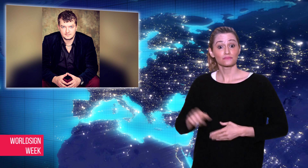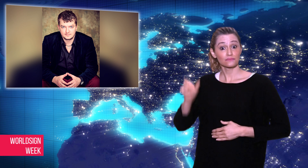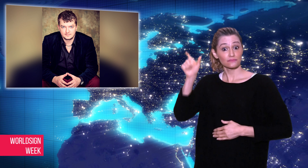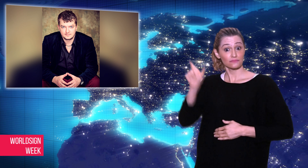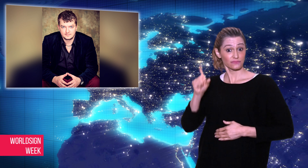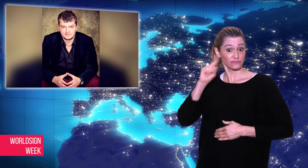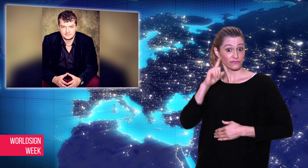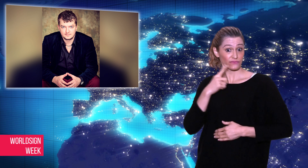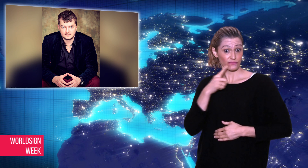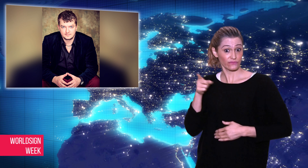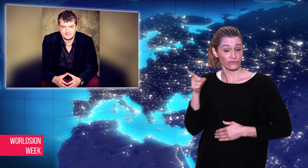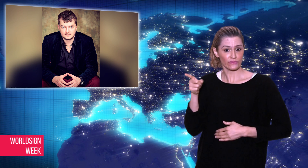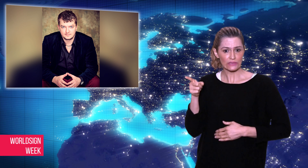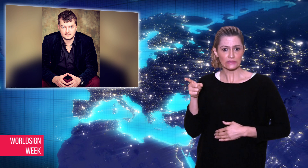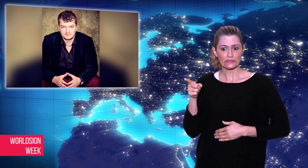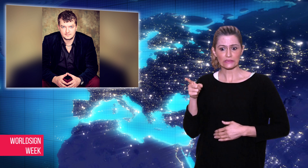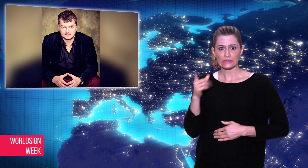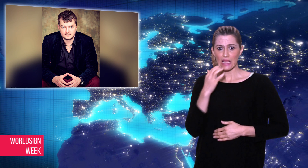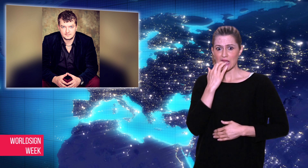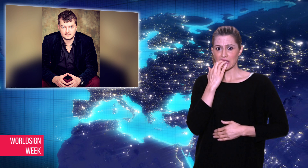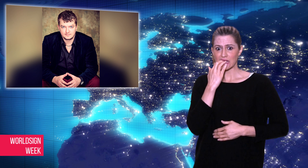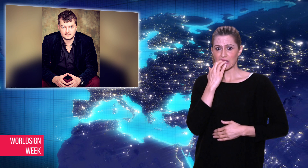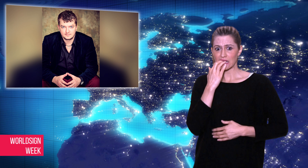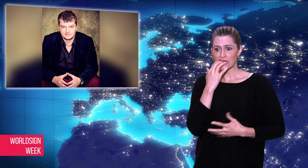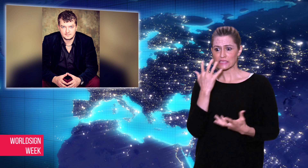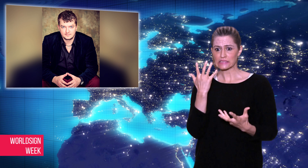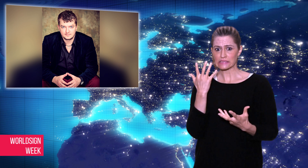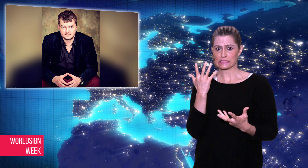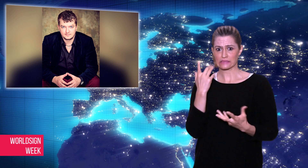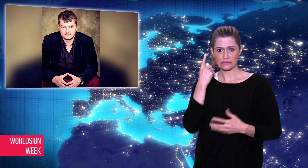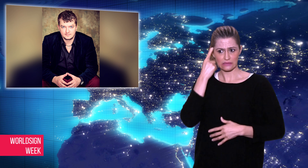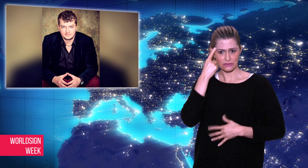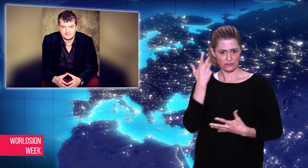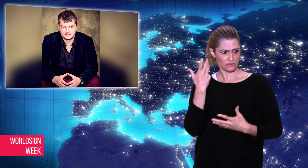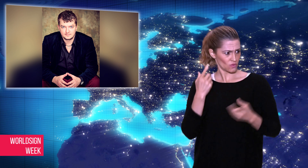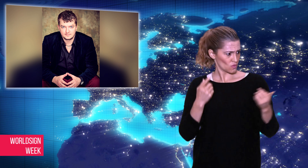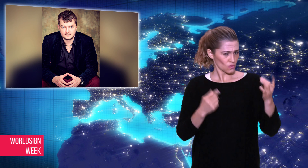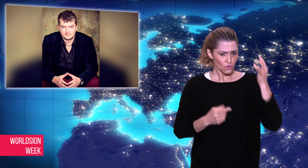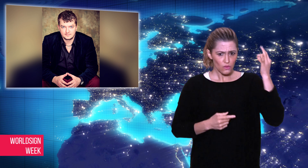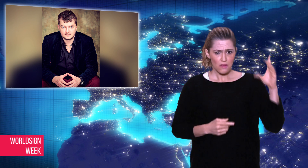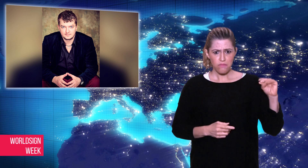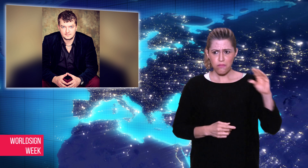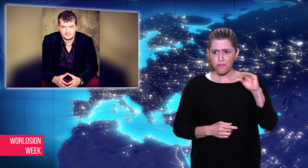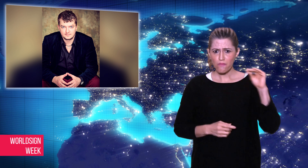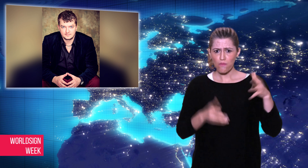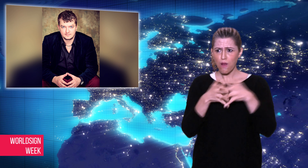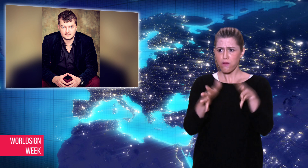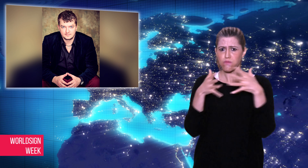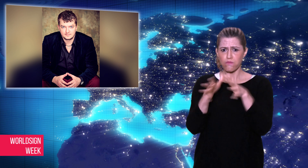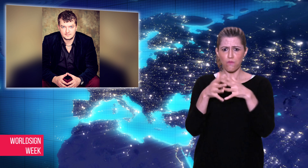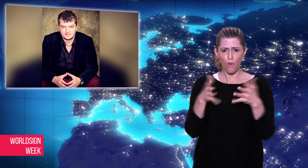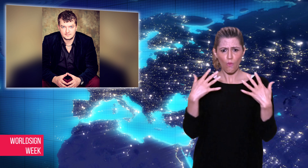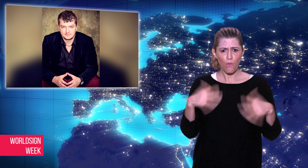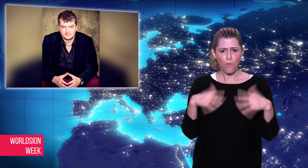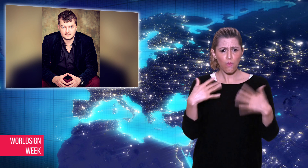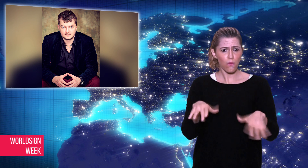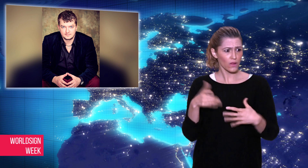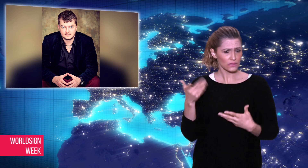would make a final decision in three days.